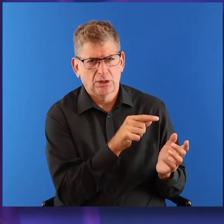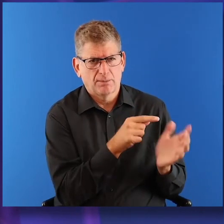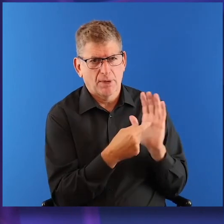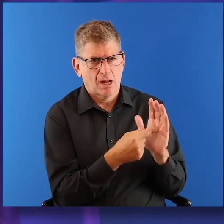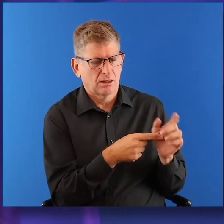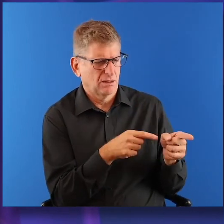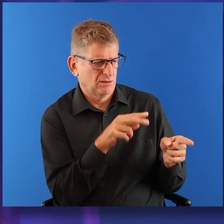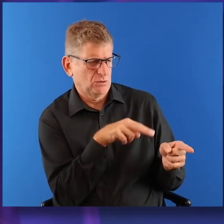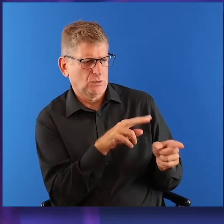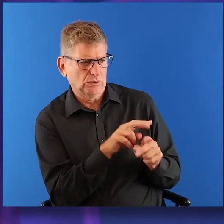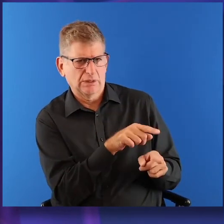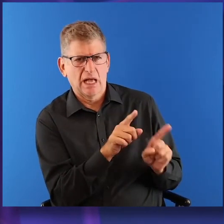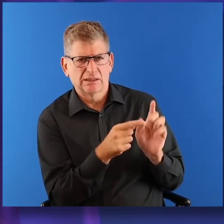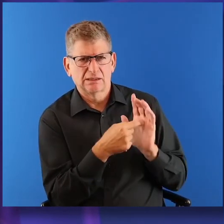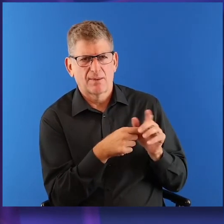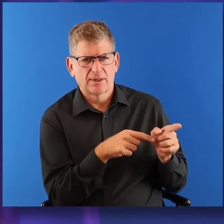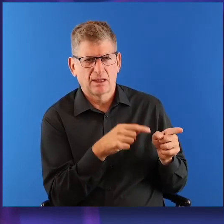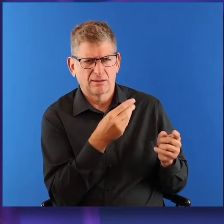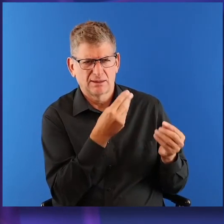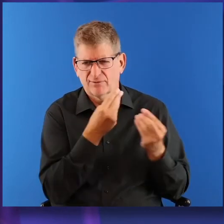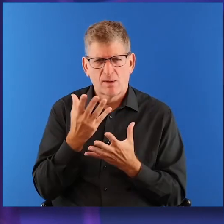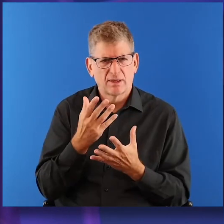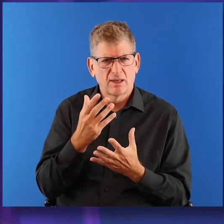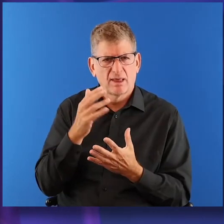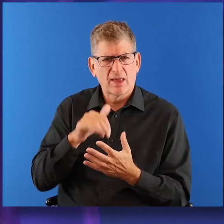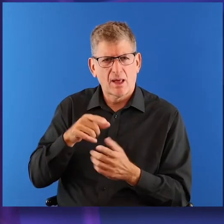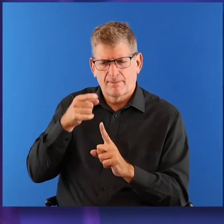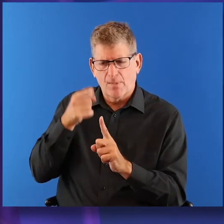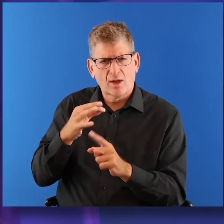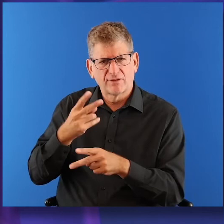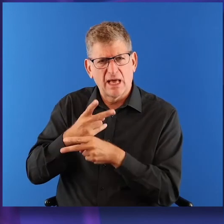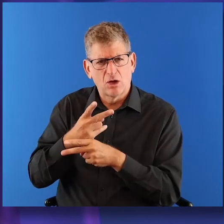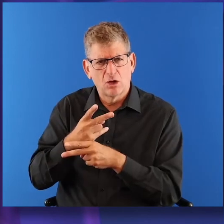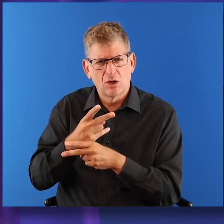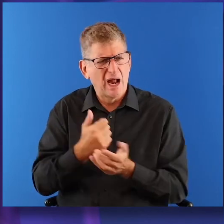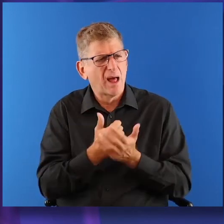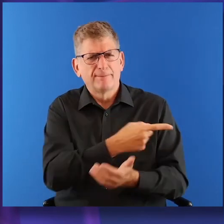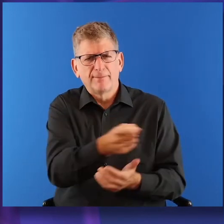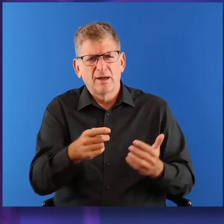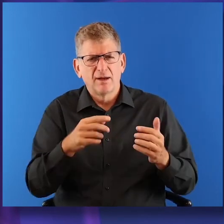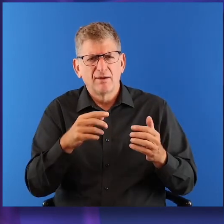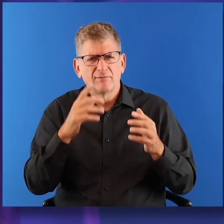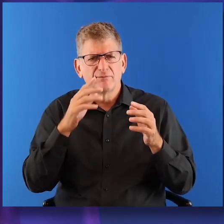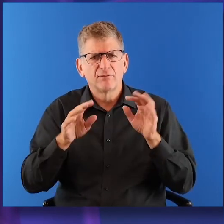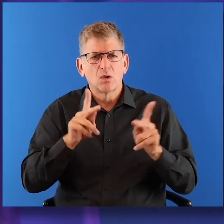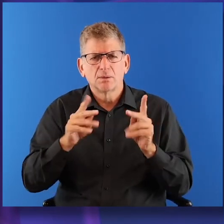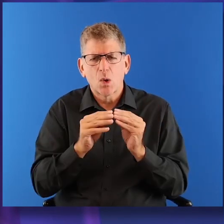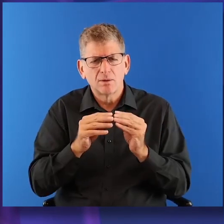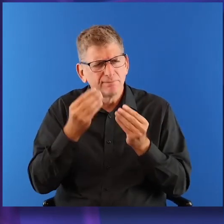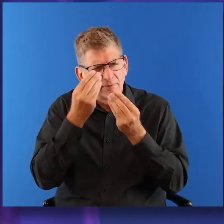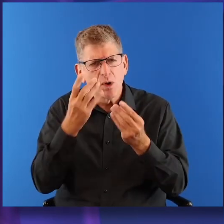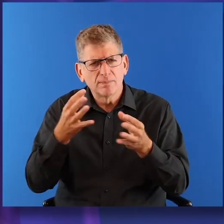machine learning models as an example to inform that point of care and help folks make more informed decisions.